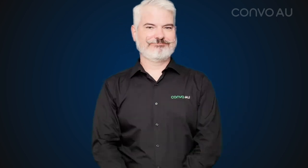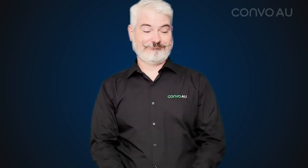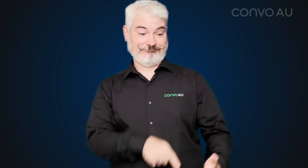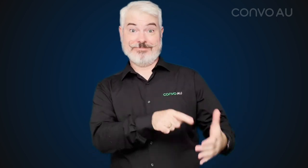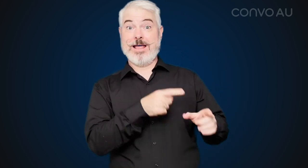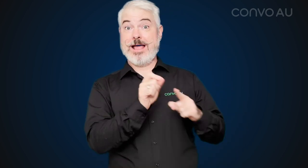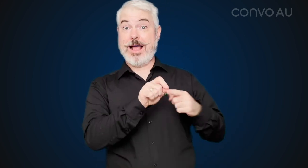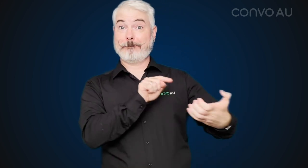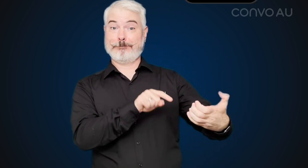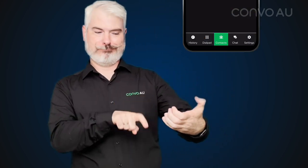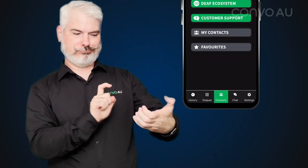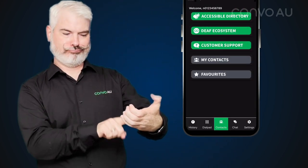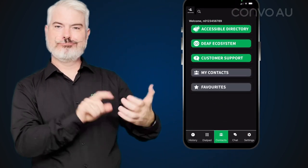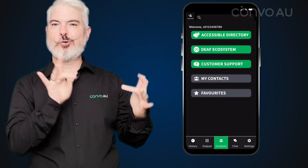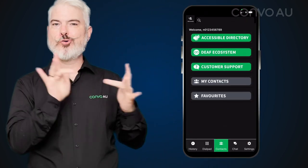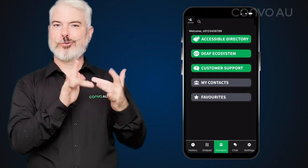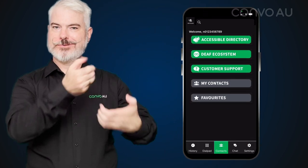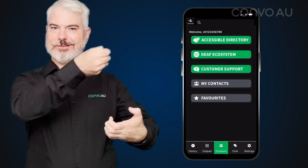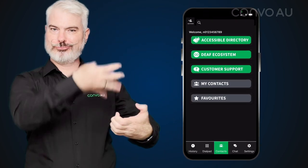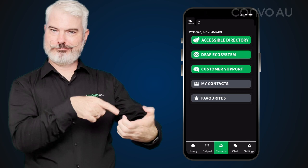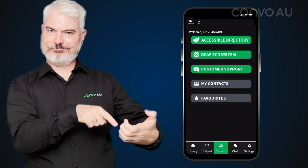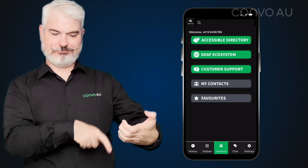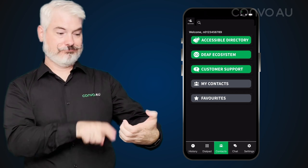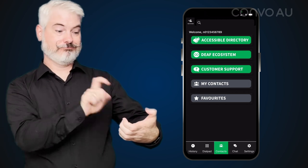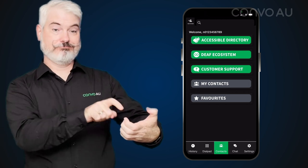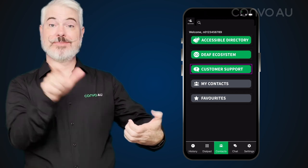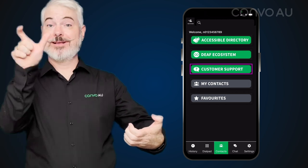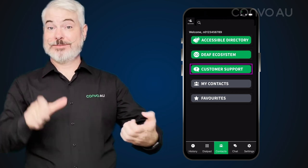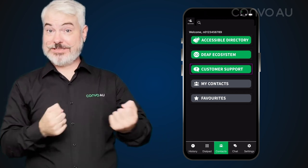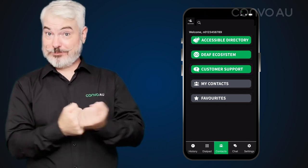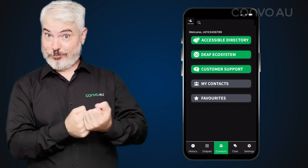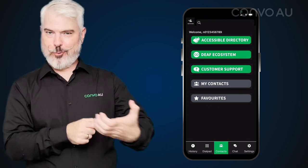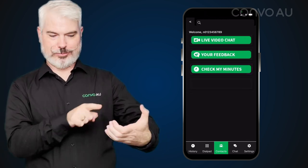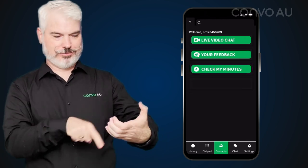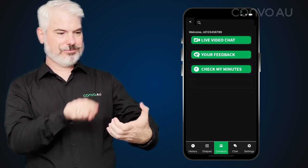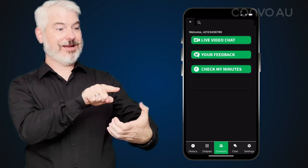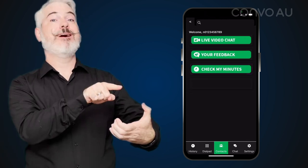All you need to do is go to the Contacts list, tap on Customer Support,